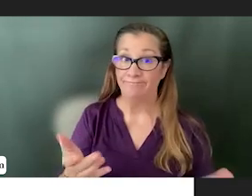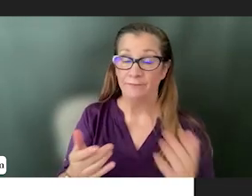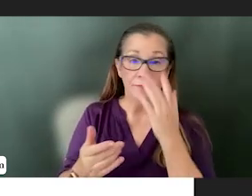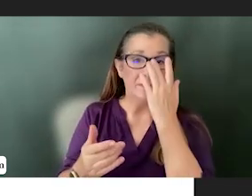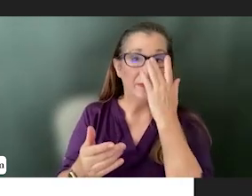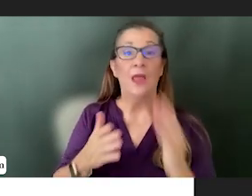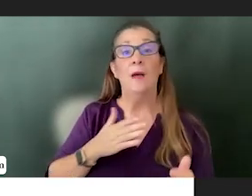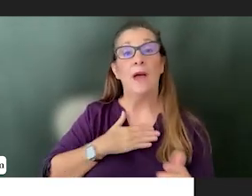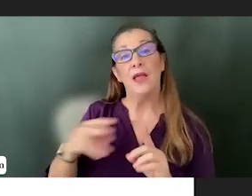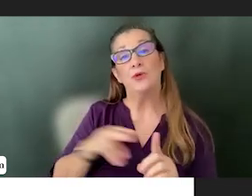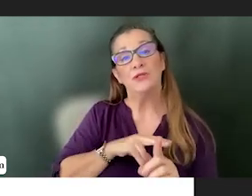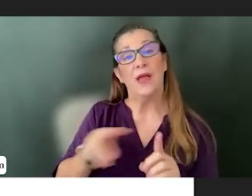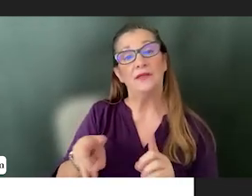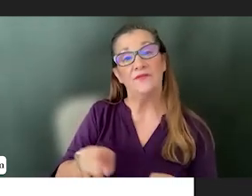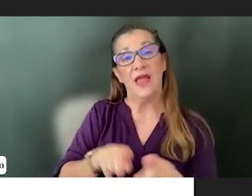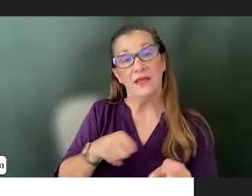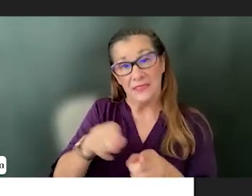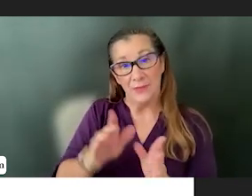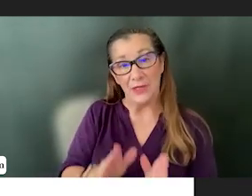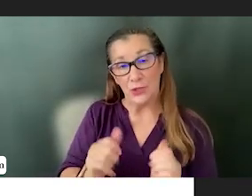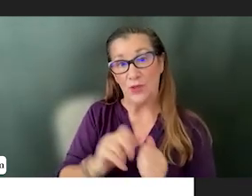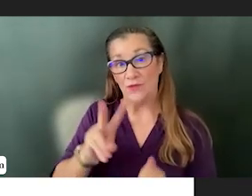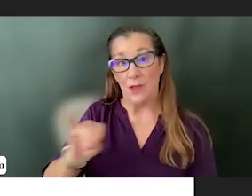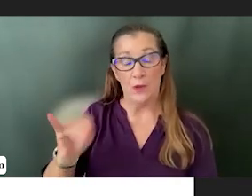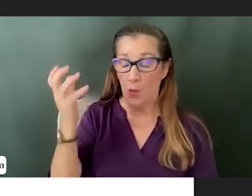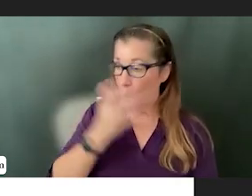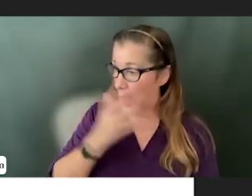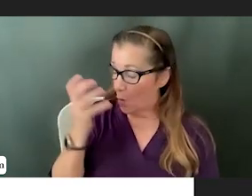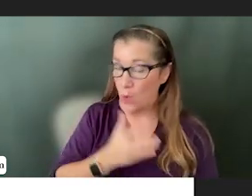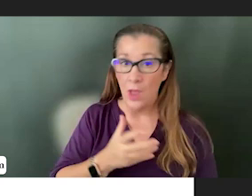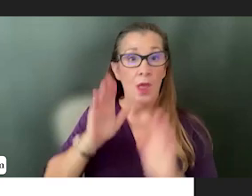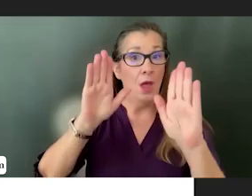From my perspective as a specialist in visual impairments. Wow, what a wonderful day that was.